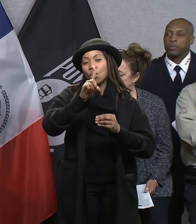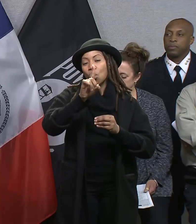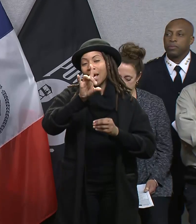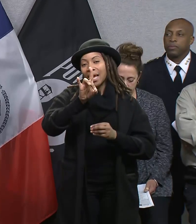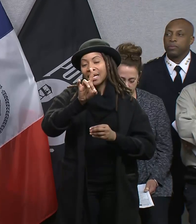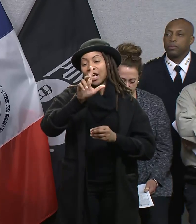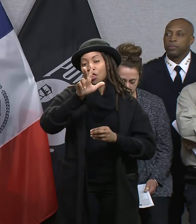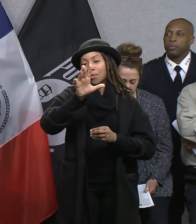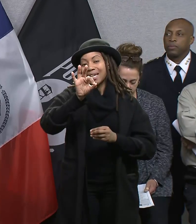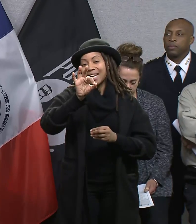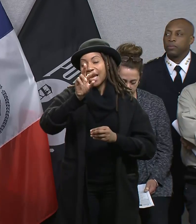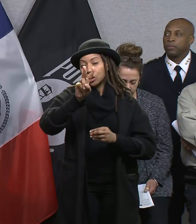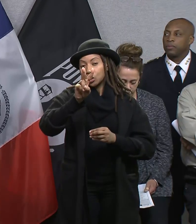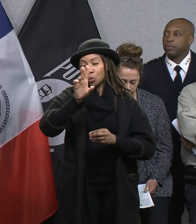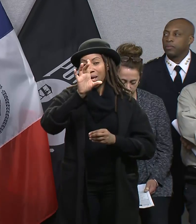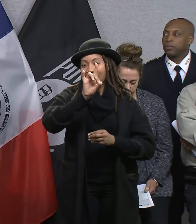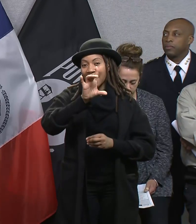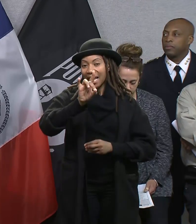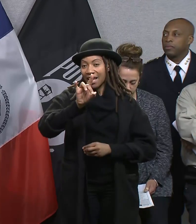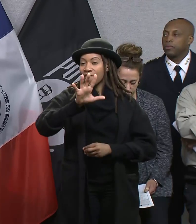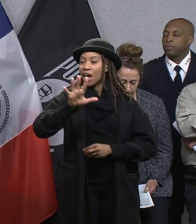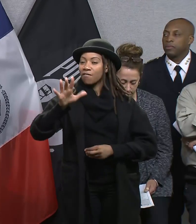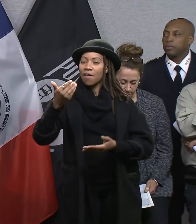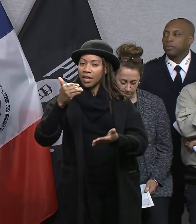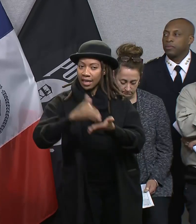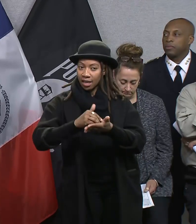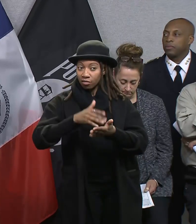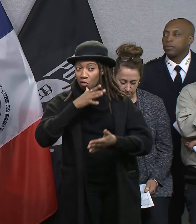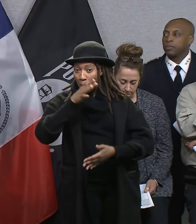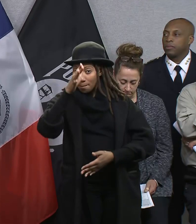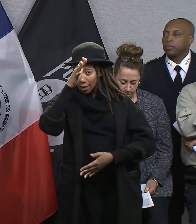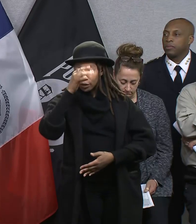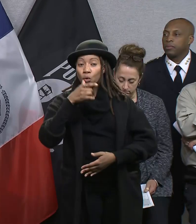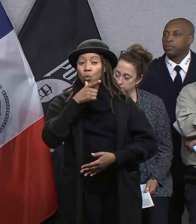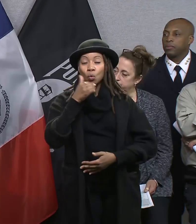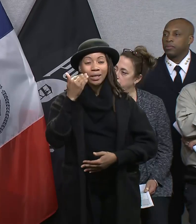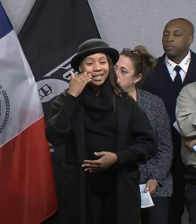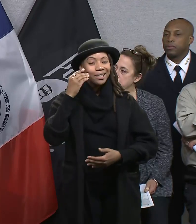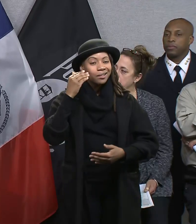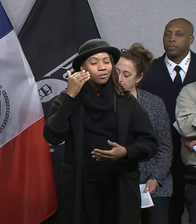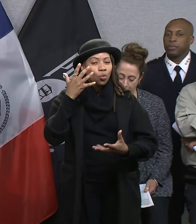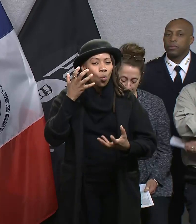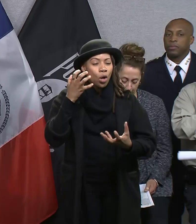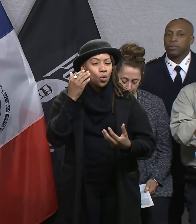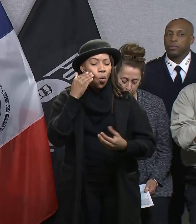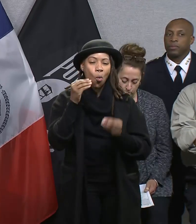THR EIKIS DARE